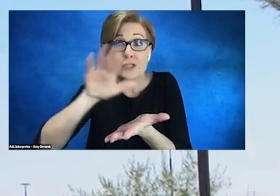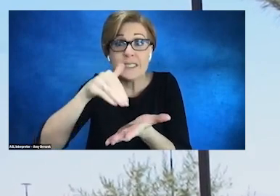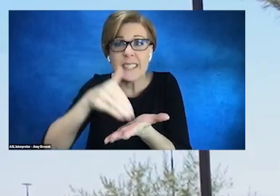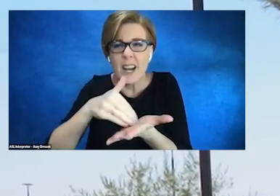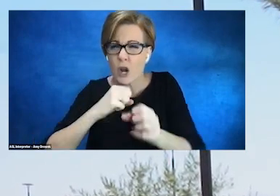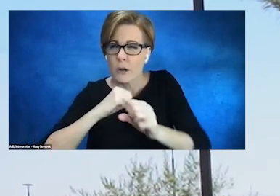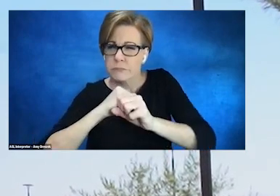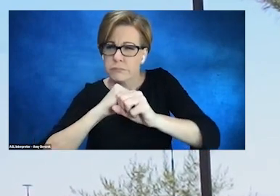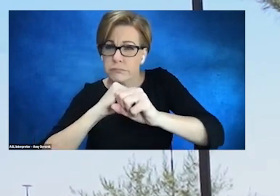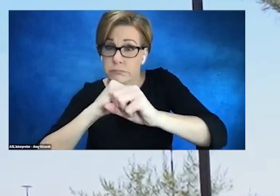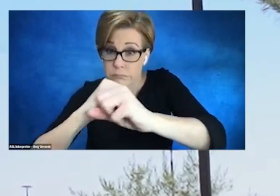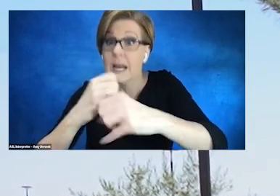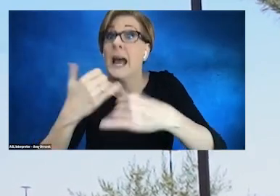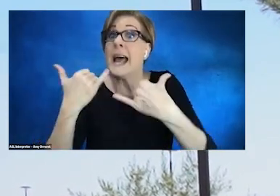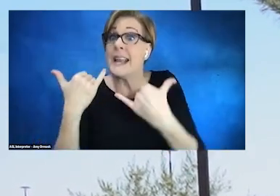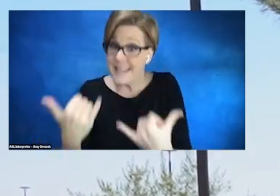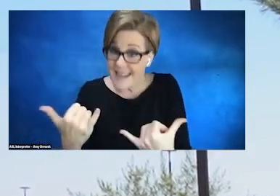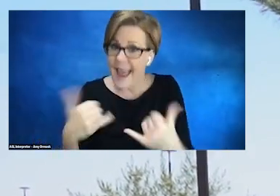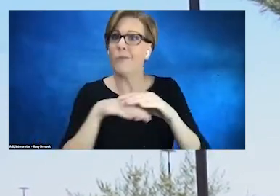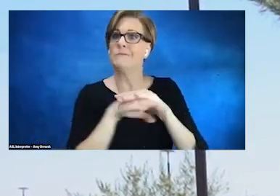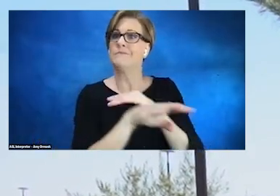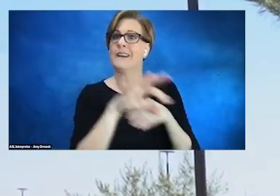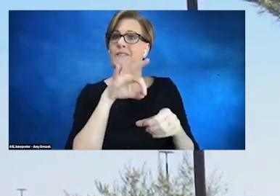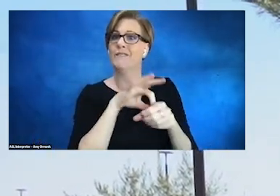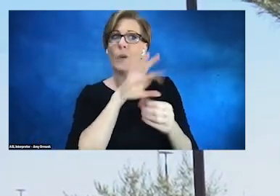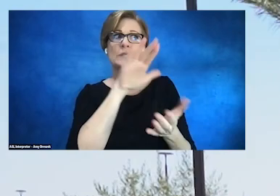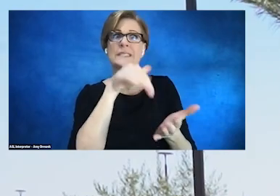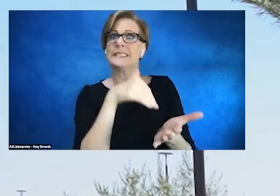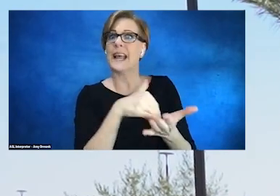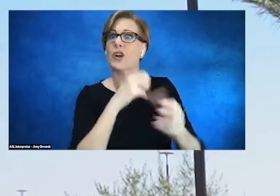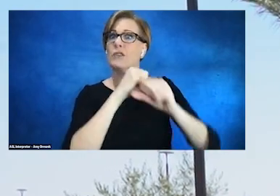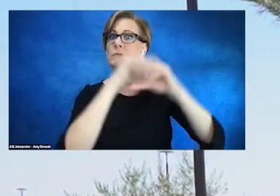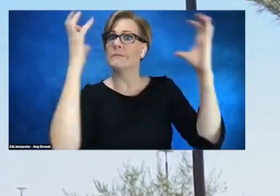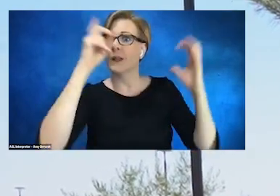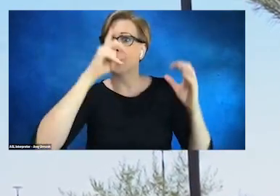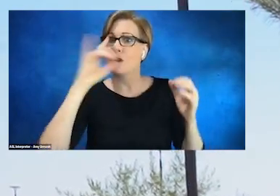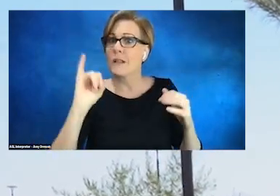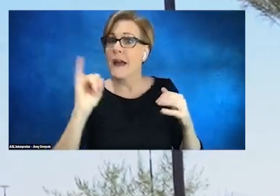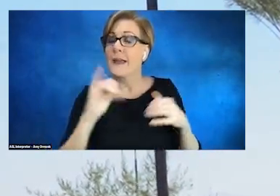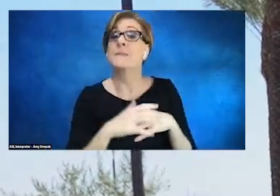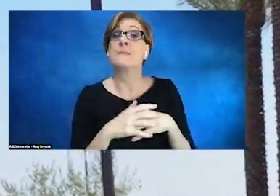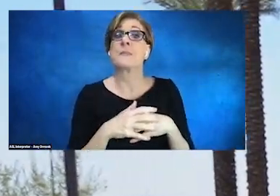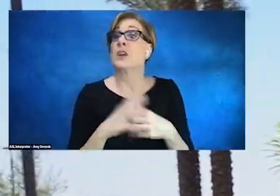we're going to be bringing you into our vote centers. So, if you'll follow me, I'll start with